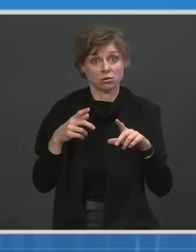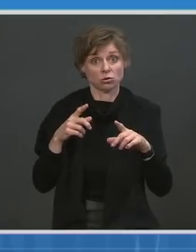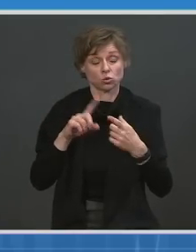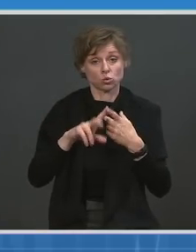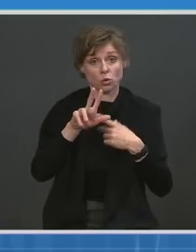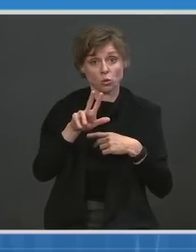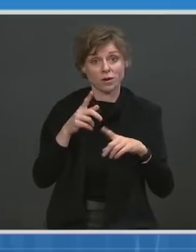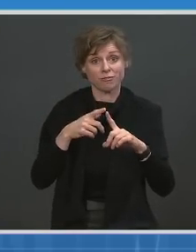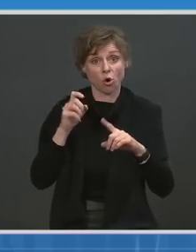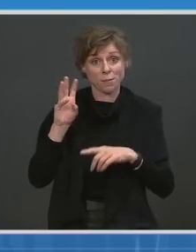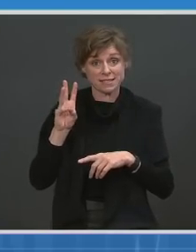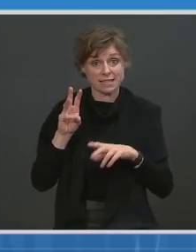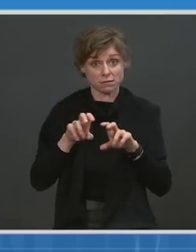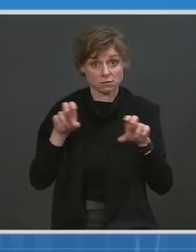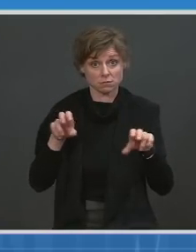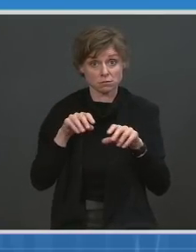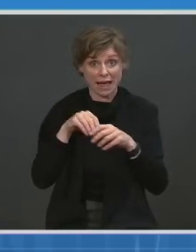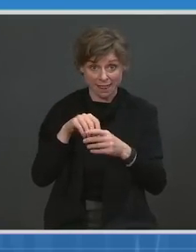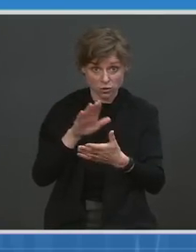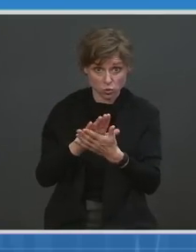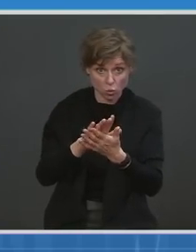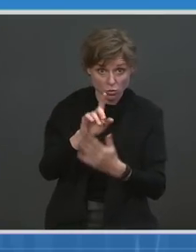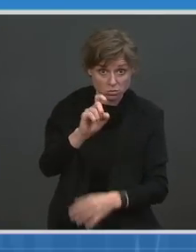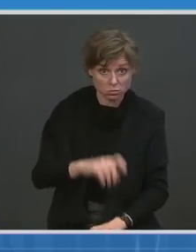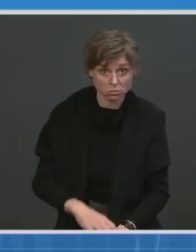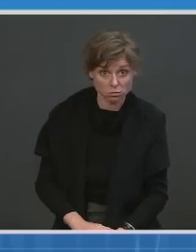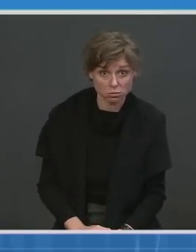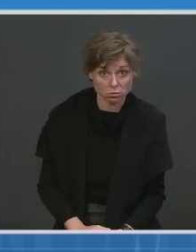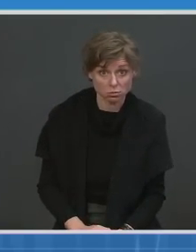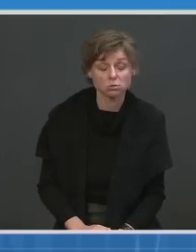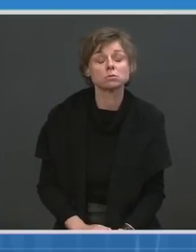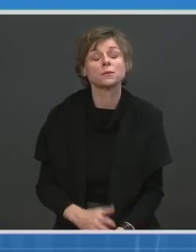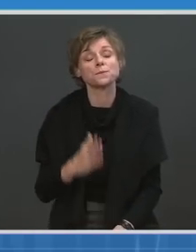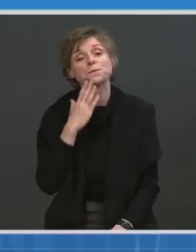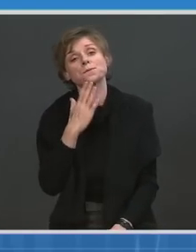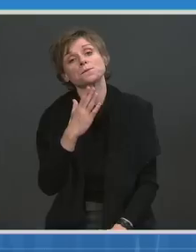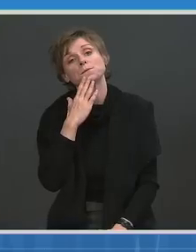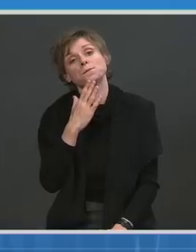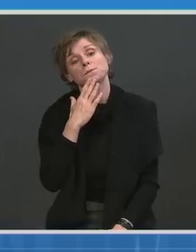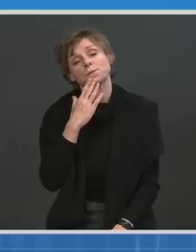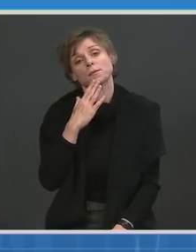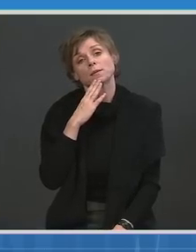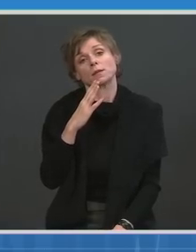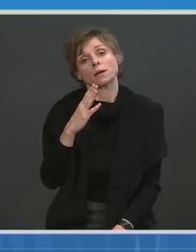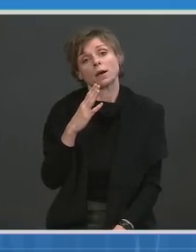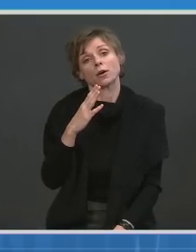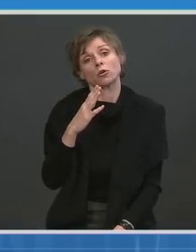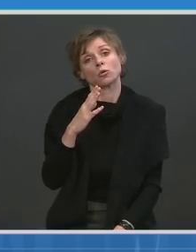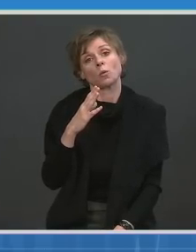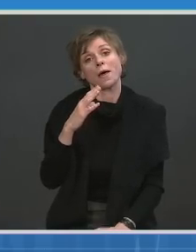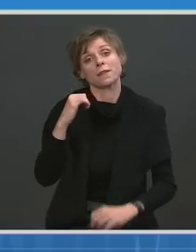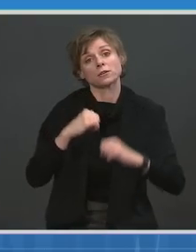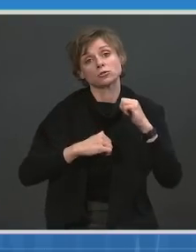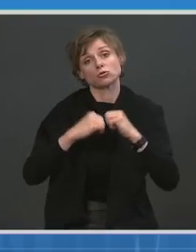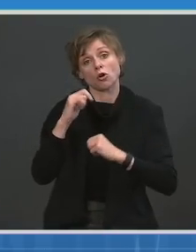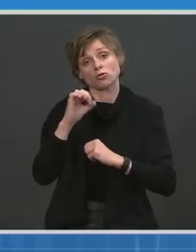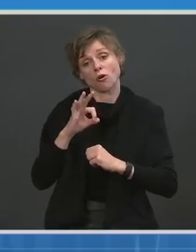Mr. Zients: So thank you, Kaitlan. The structure of a loan, that's what makes most sense,